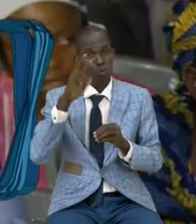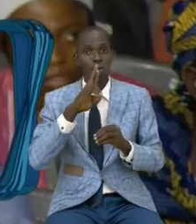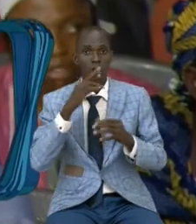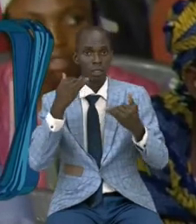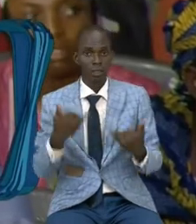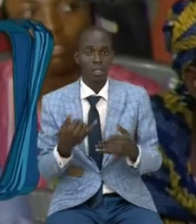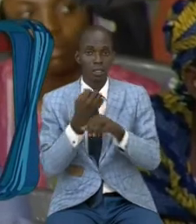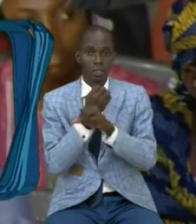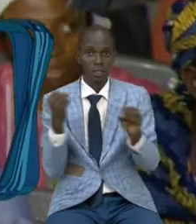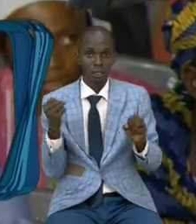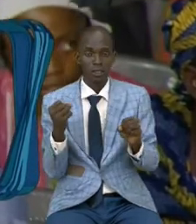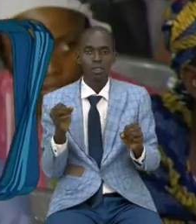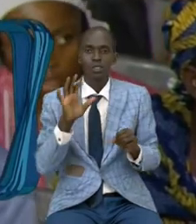your name goes to the book of life